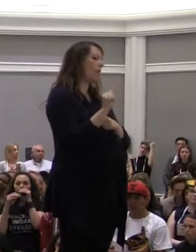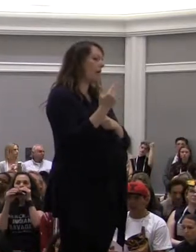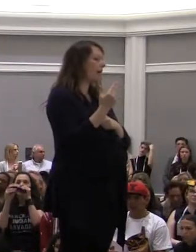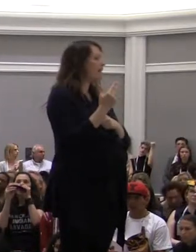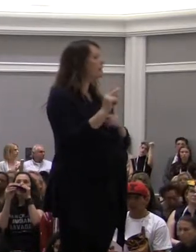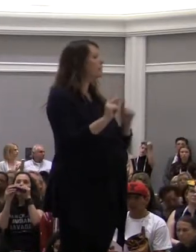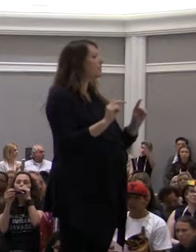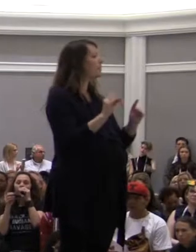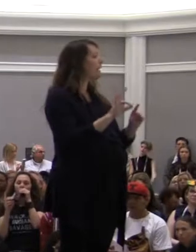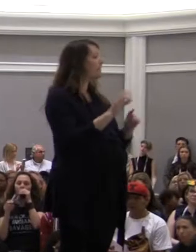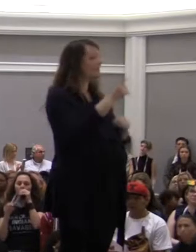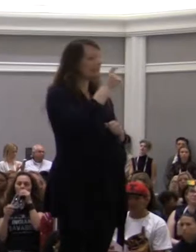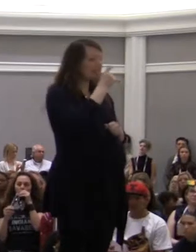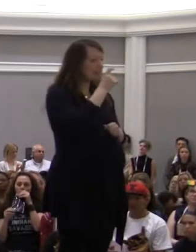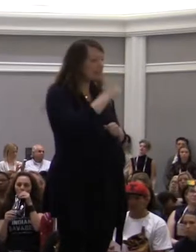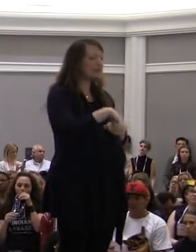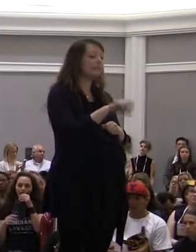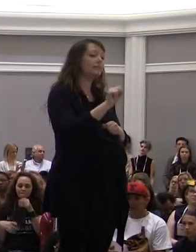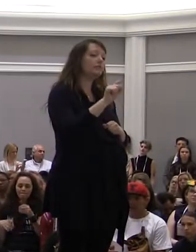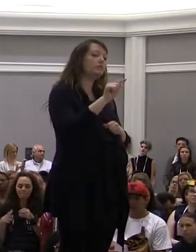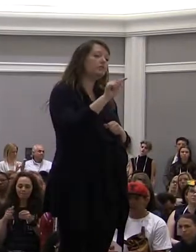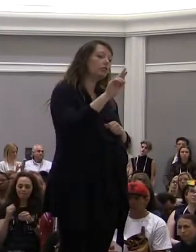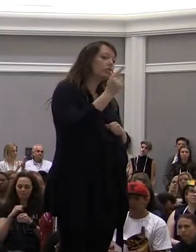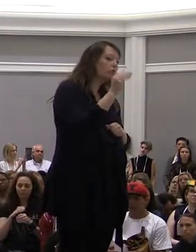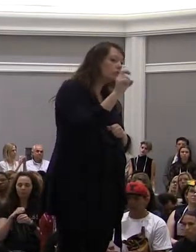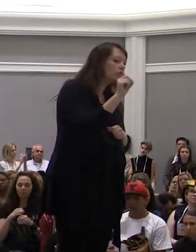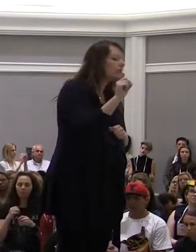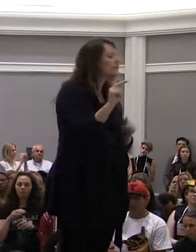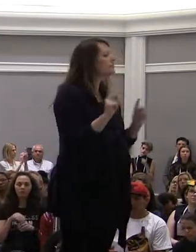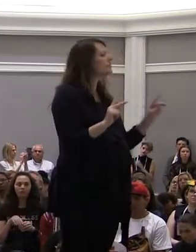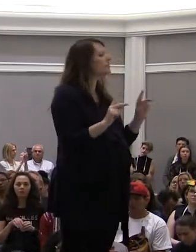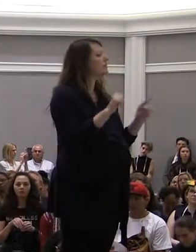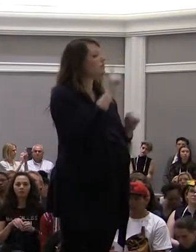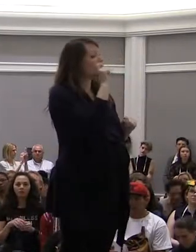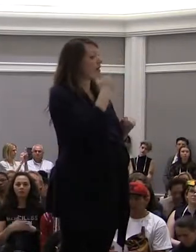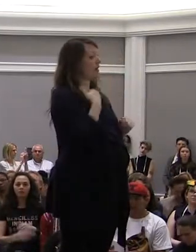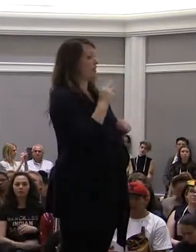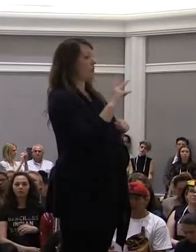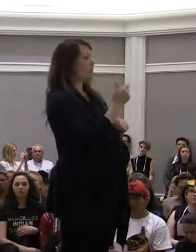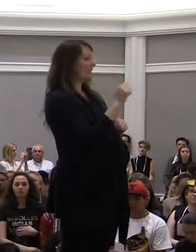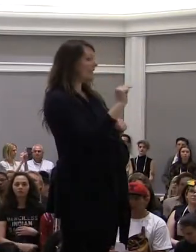of the sturgeon, of folks who meet in long houses and red cedar planks.